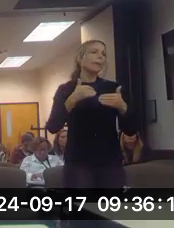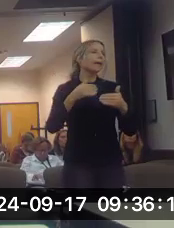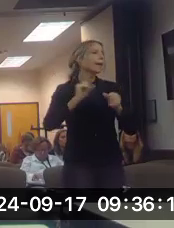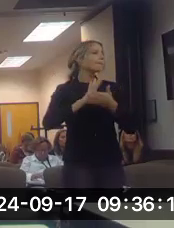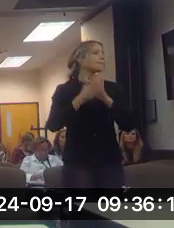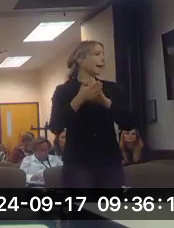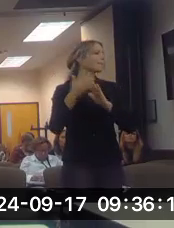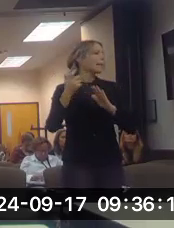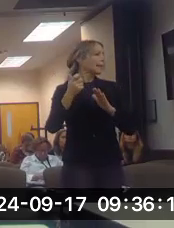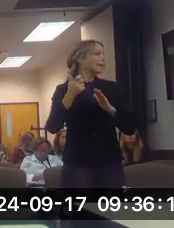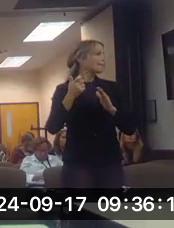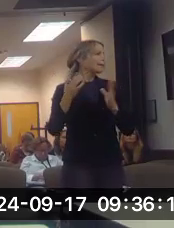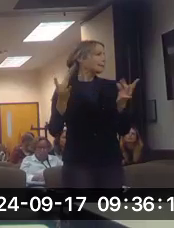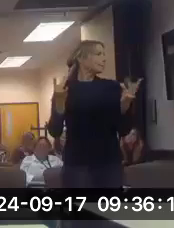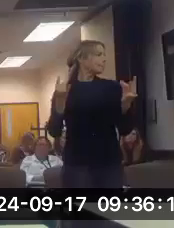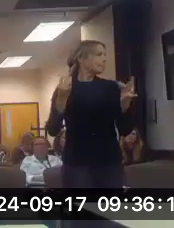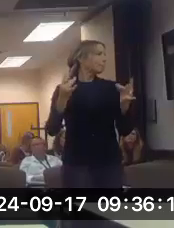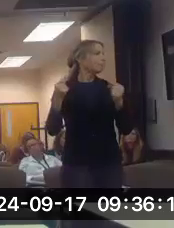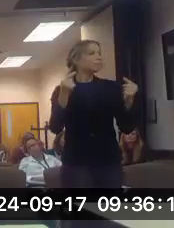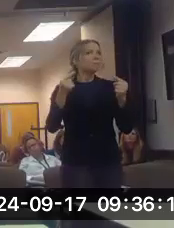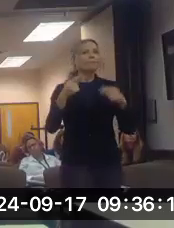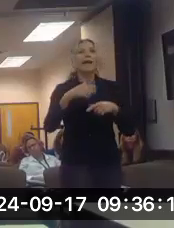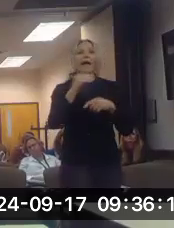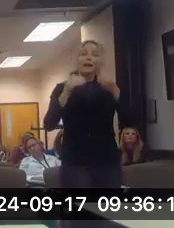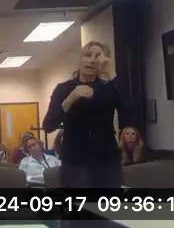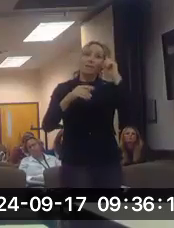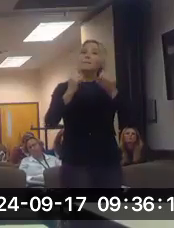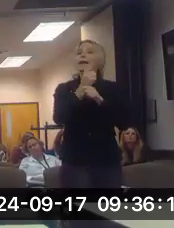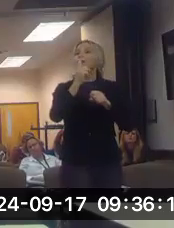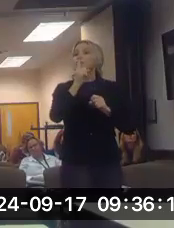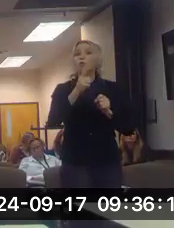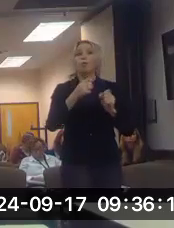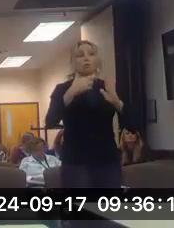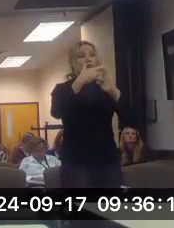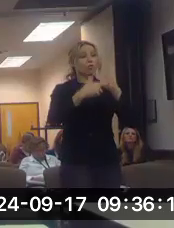Reginald Parson: ensuring that the rules undergo thorough legislative scrutiny is crucial to addressing all stakeholder concerns.